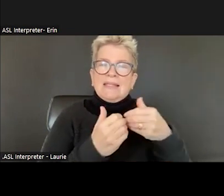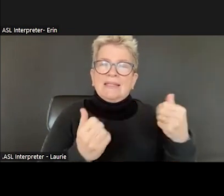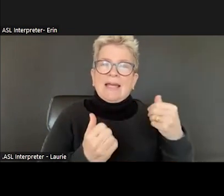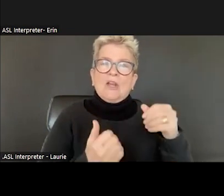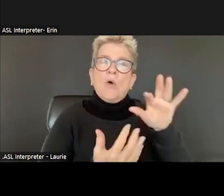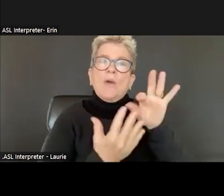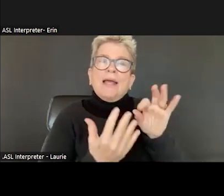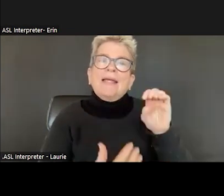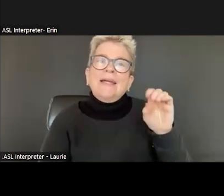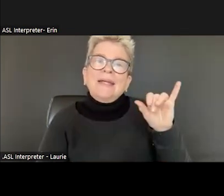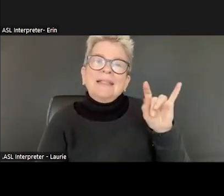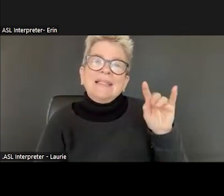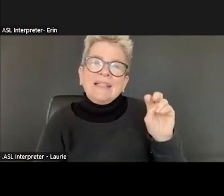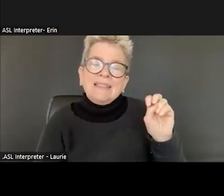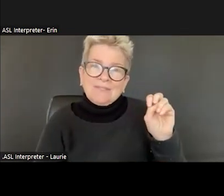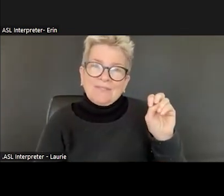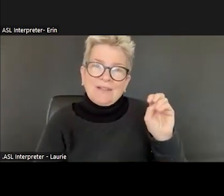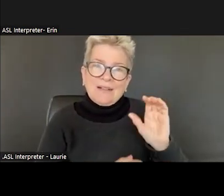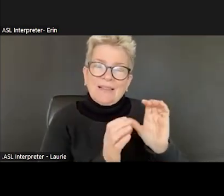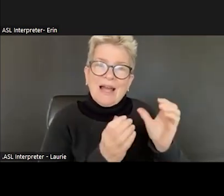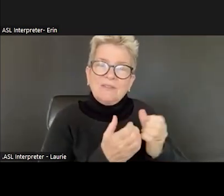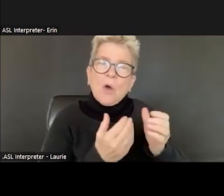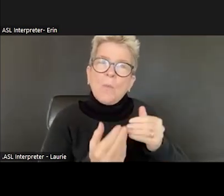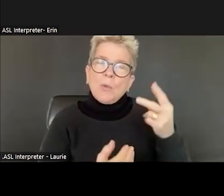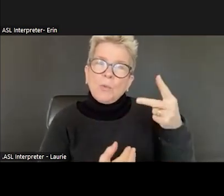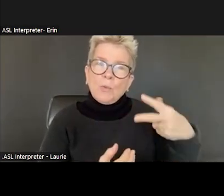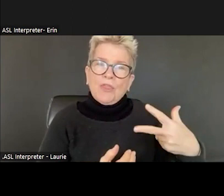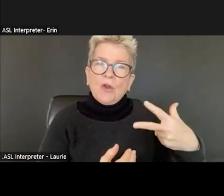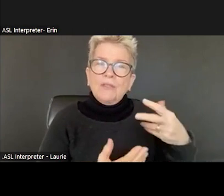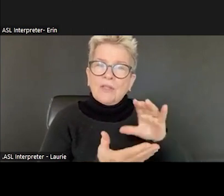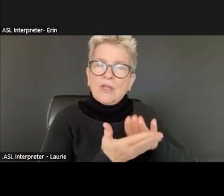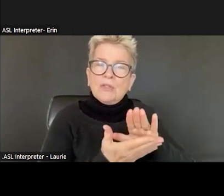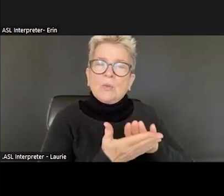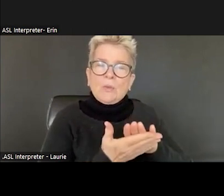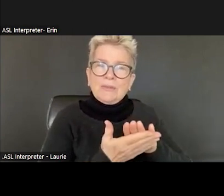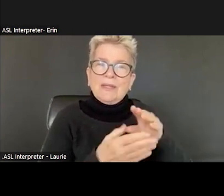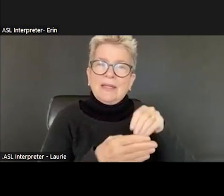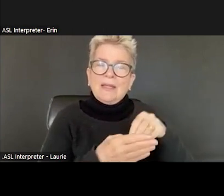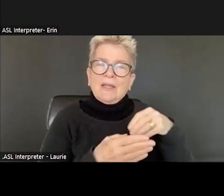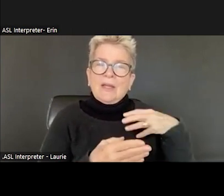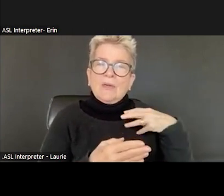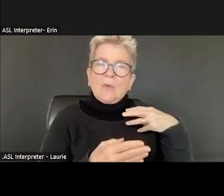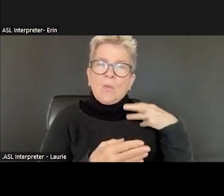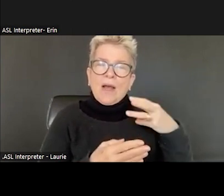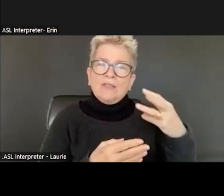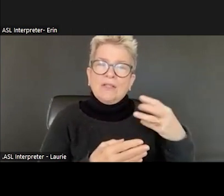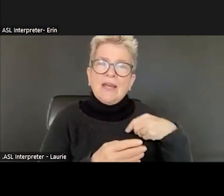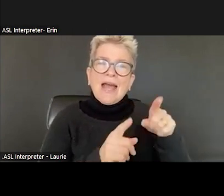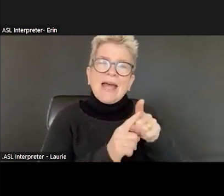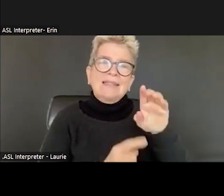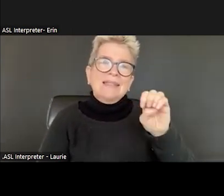almost 2/3 of classes of schools, with in as an elective, and then in another 25% of